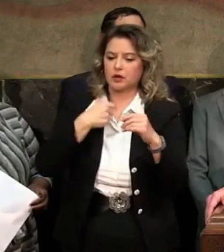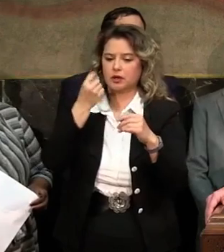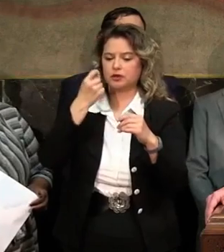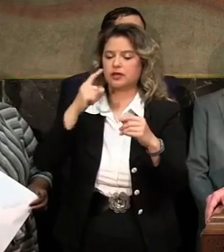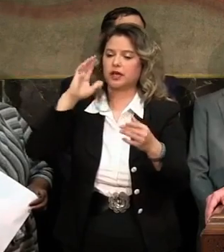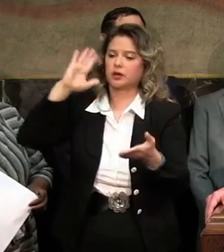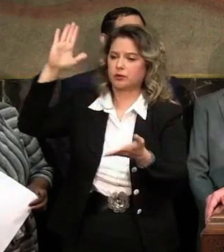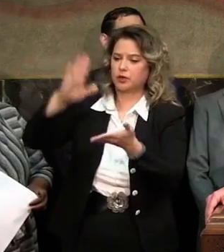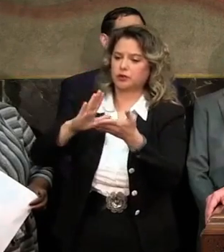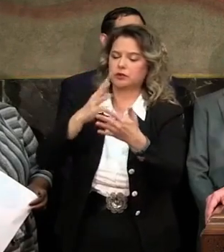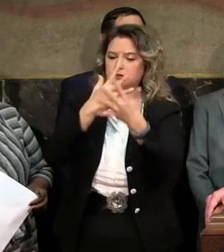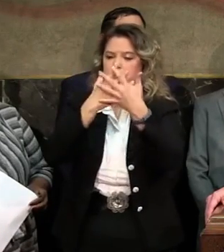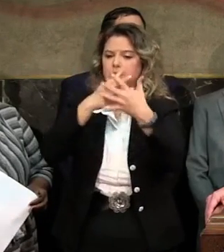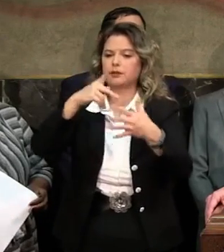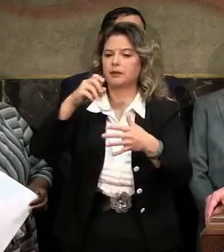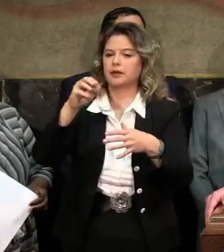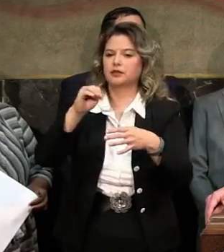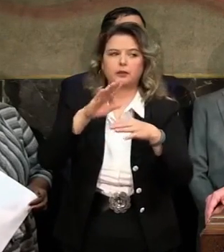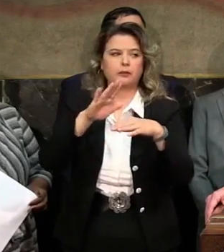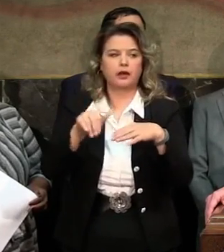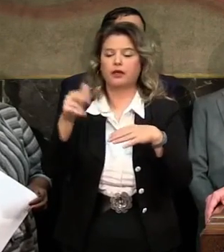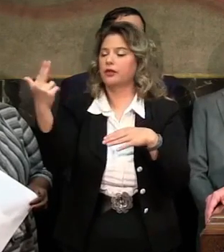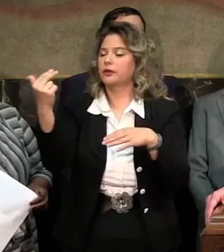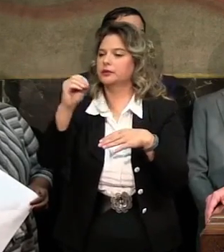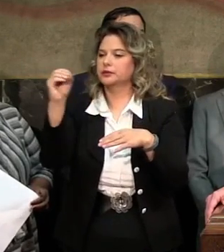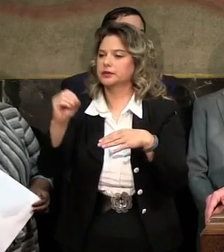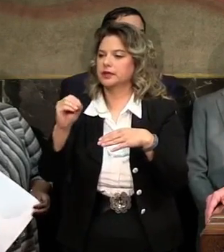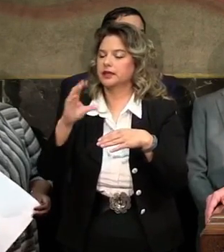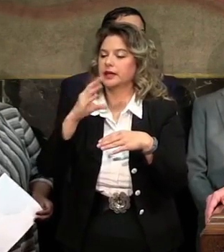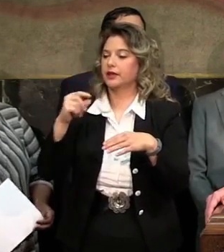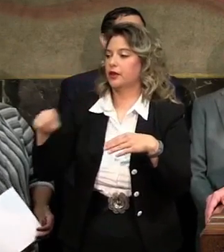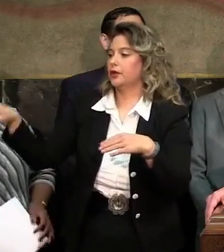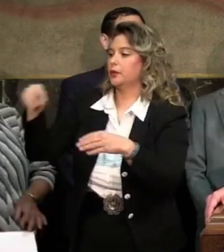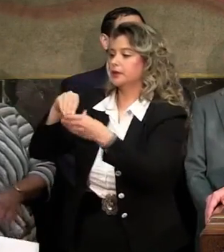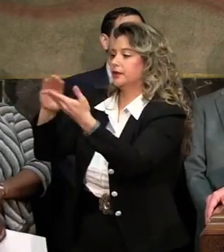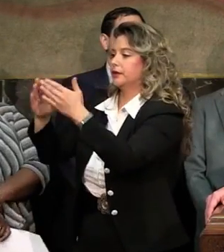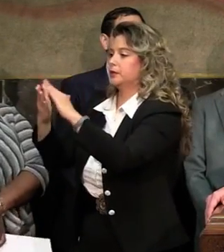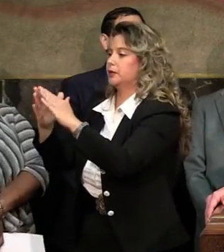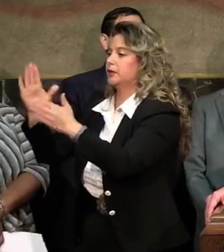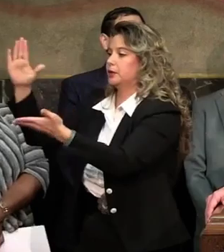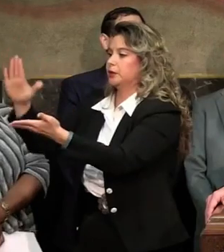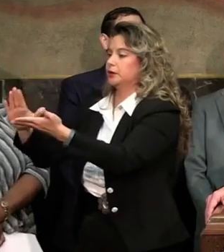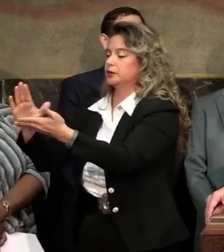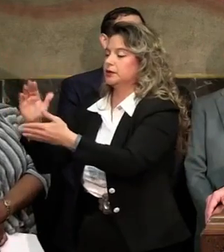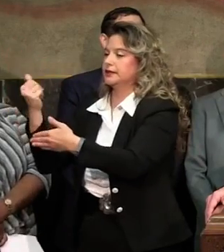by thirteen percent and reduce the community supervision population by sixteen percent over the next ten years